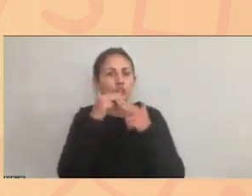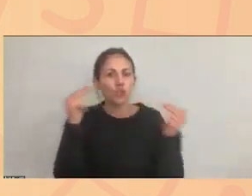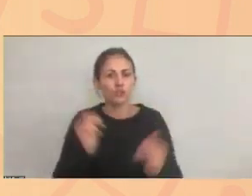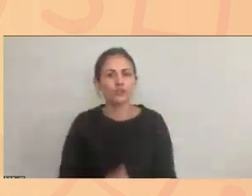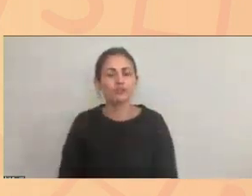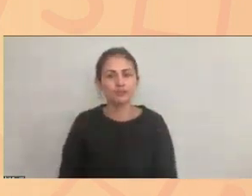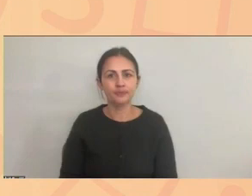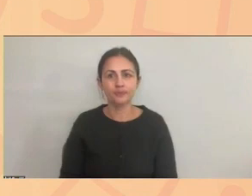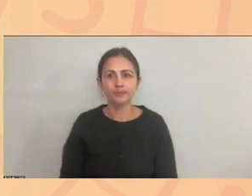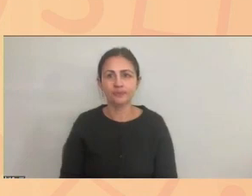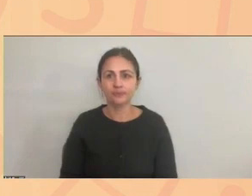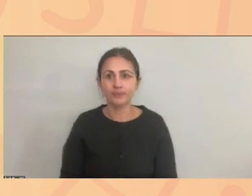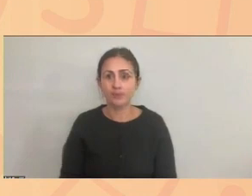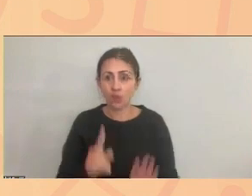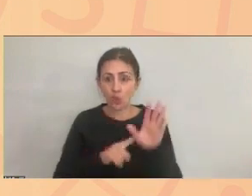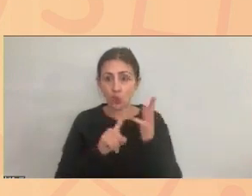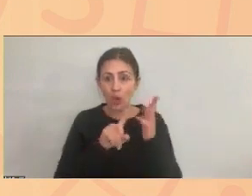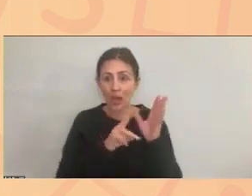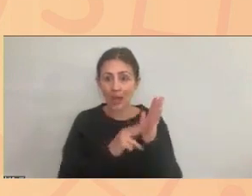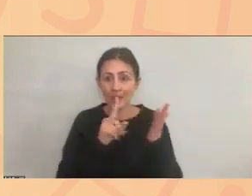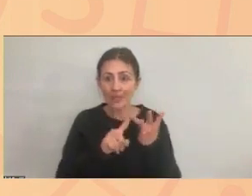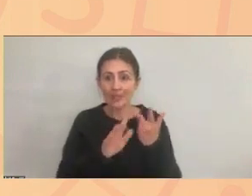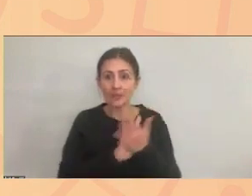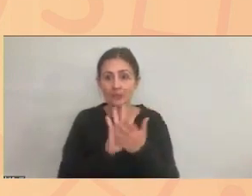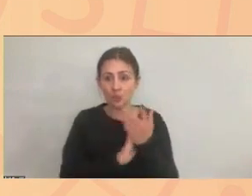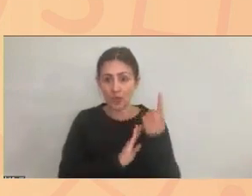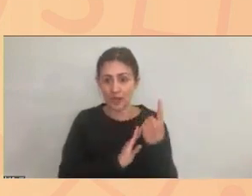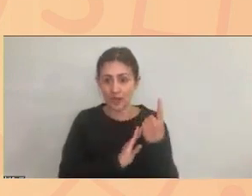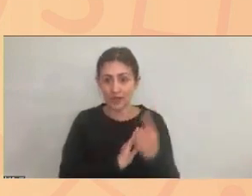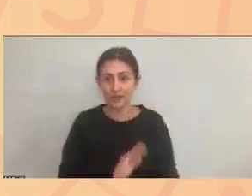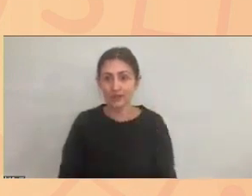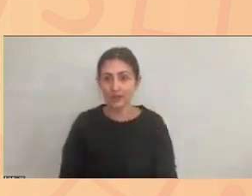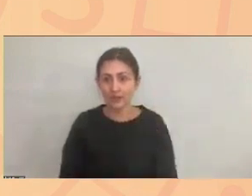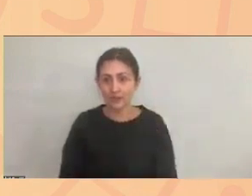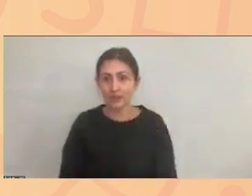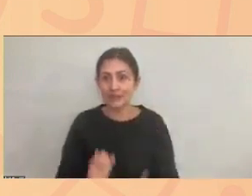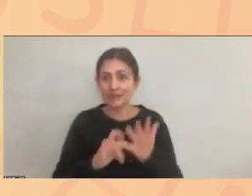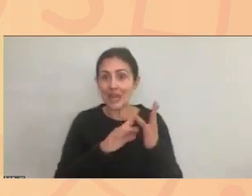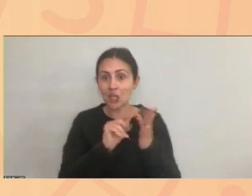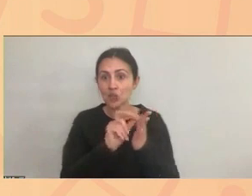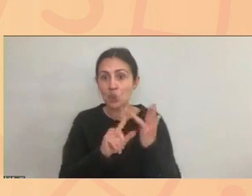(UNKNOWN) That's one. (UNKNOWN) that's two.